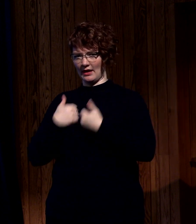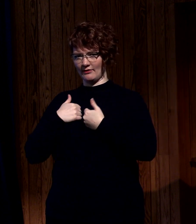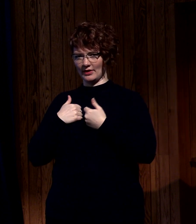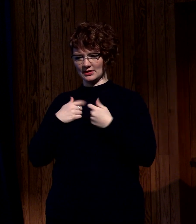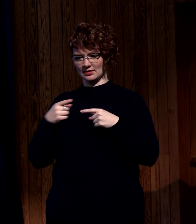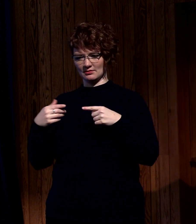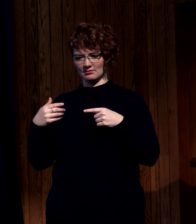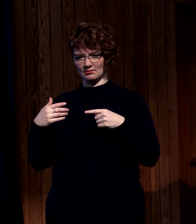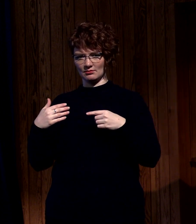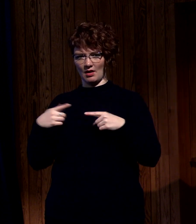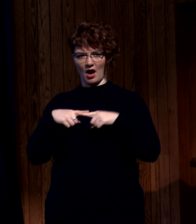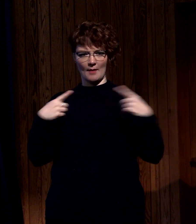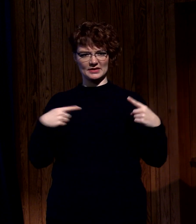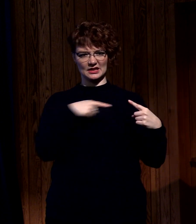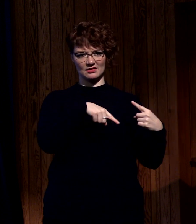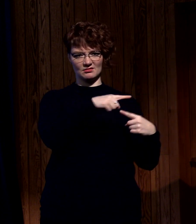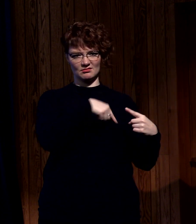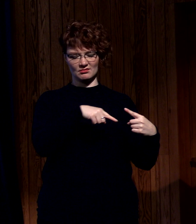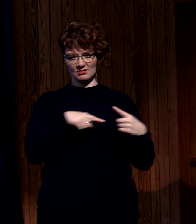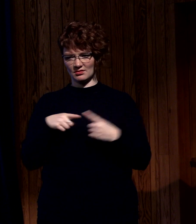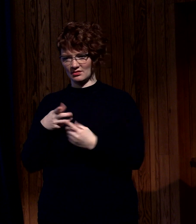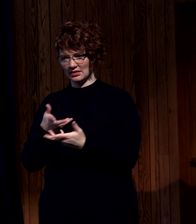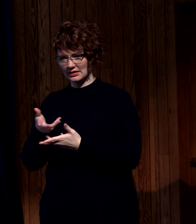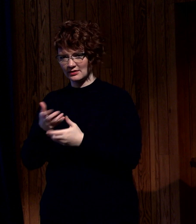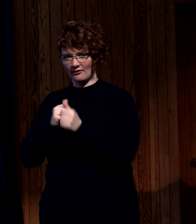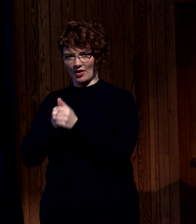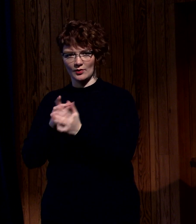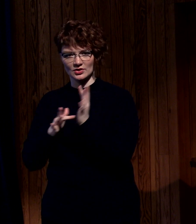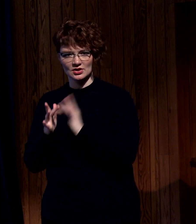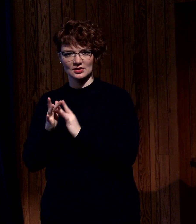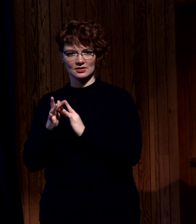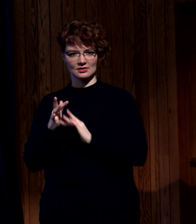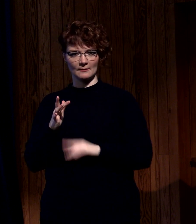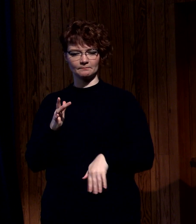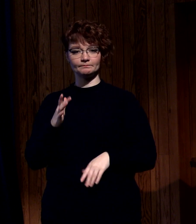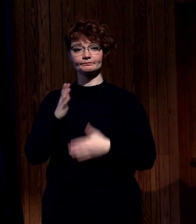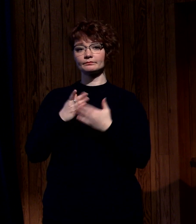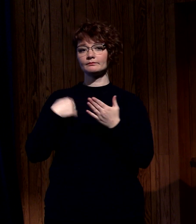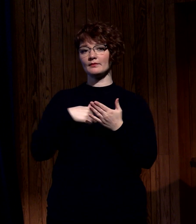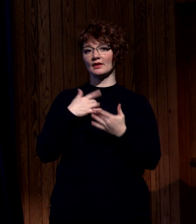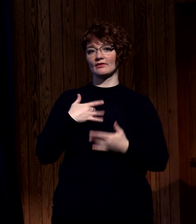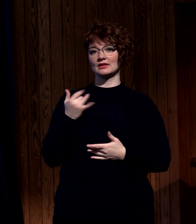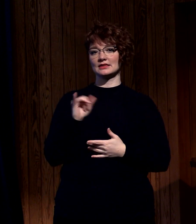grain. And but for some of us, it may feel like we are losing